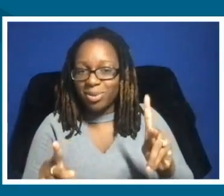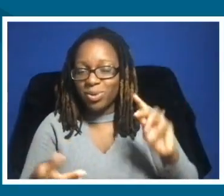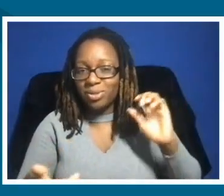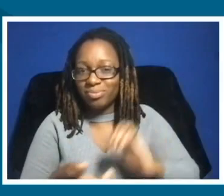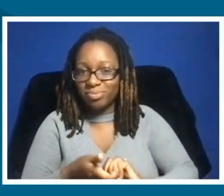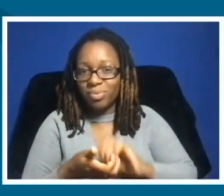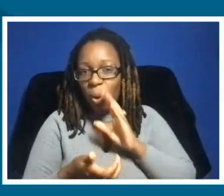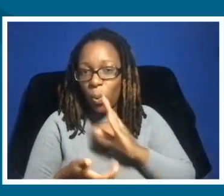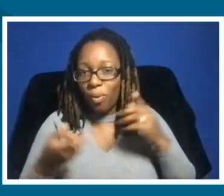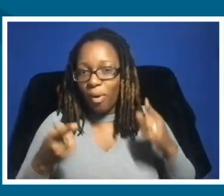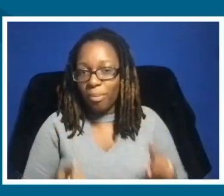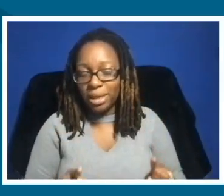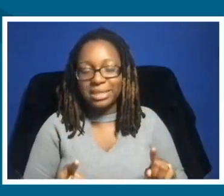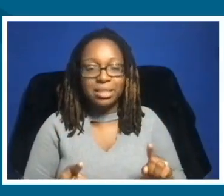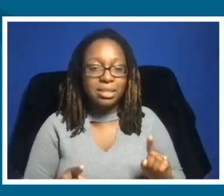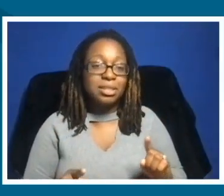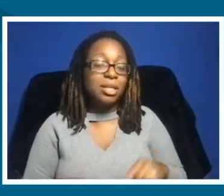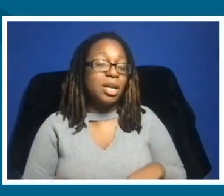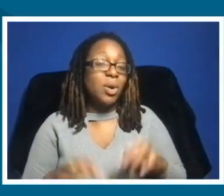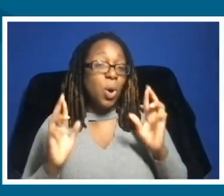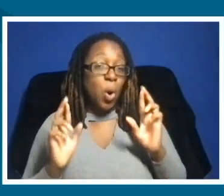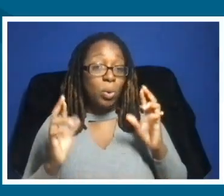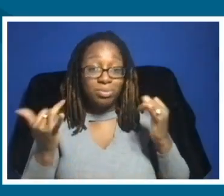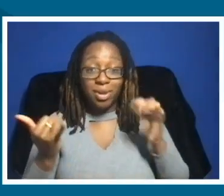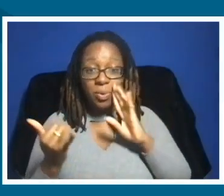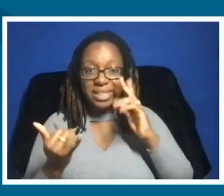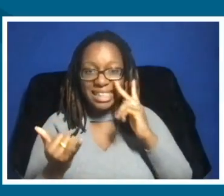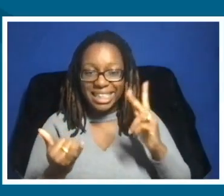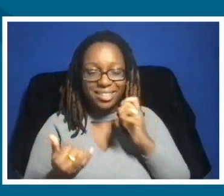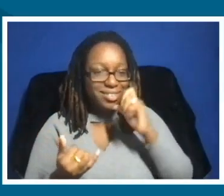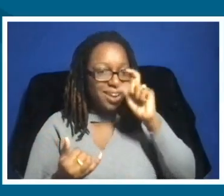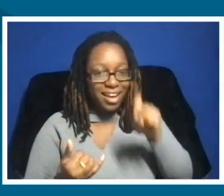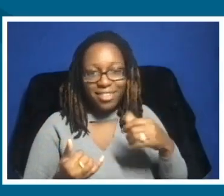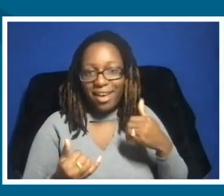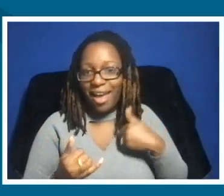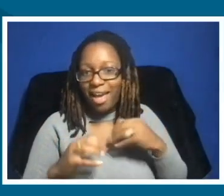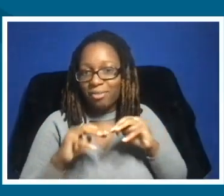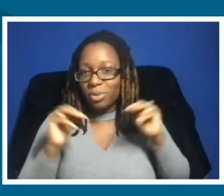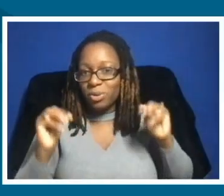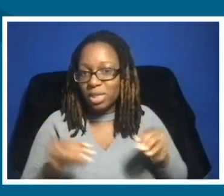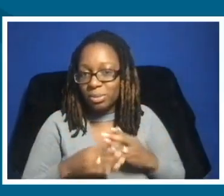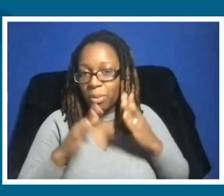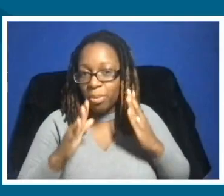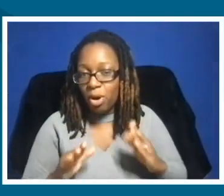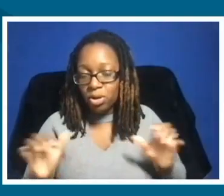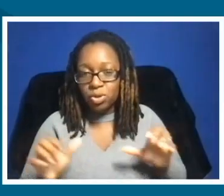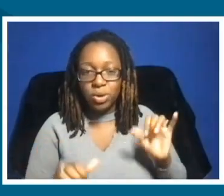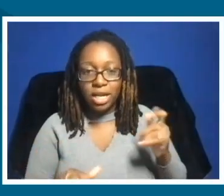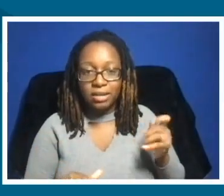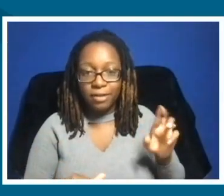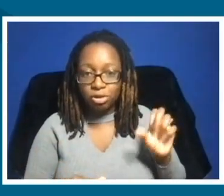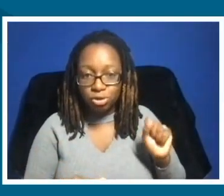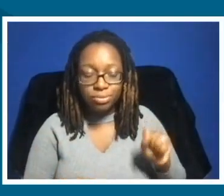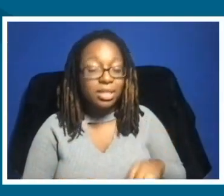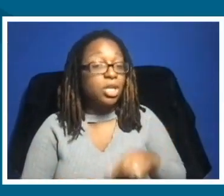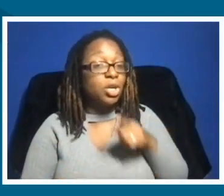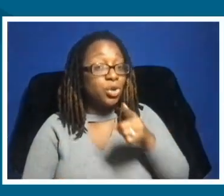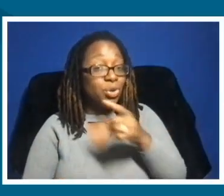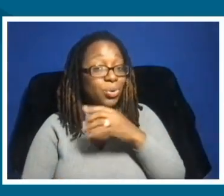and as we hope you'll see today you don't have to have a museum partner to do an activation you and your students